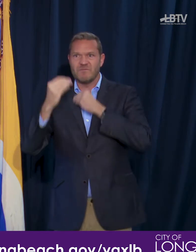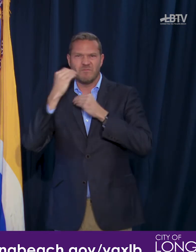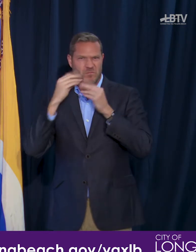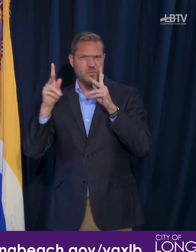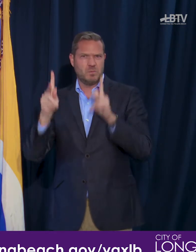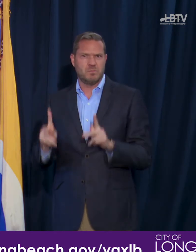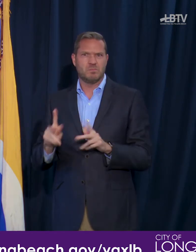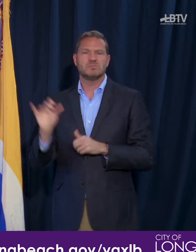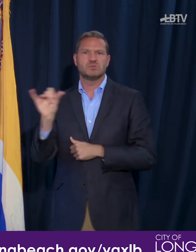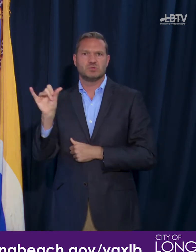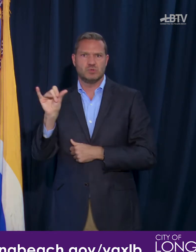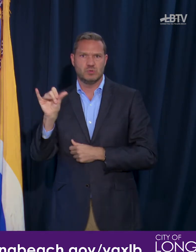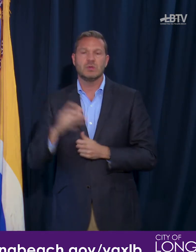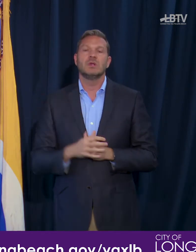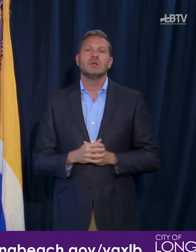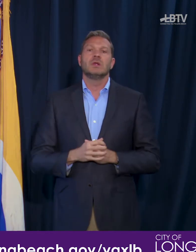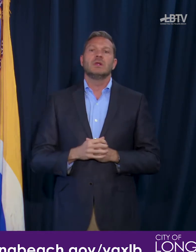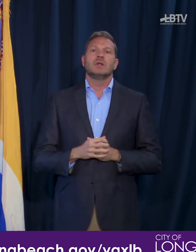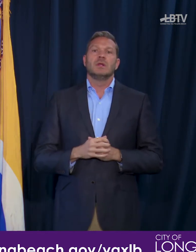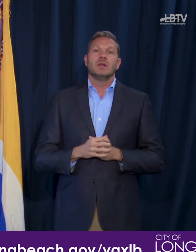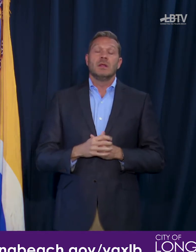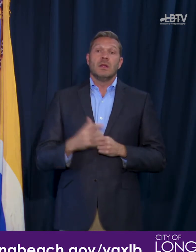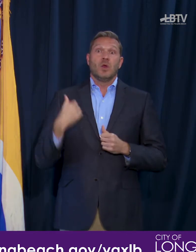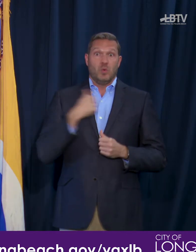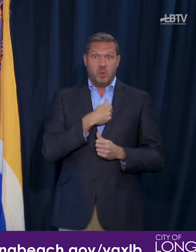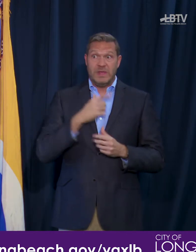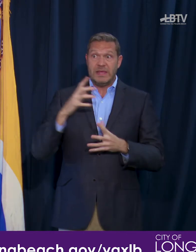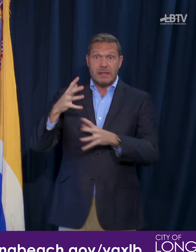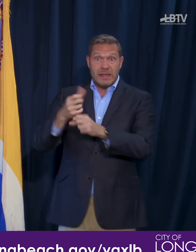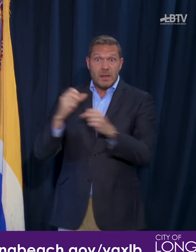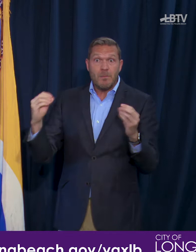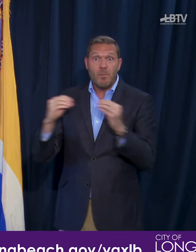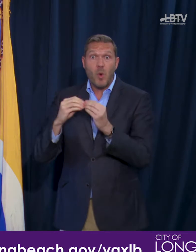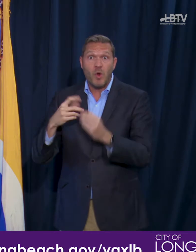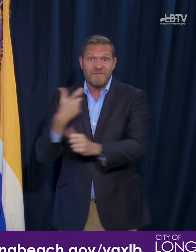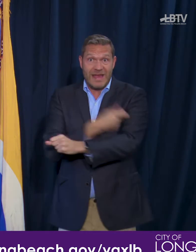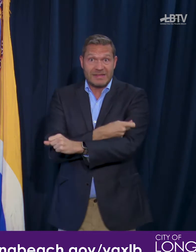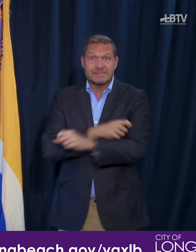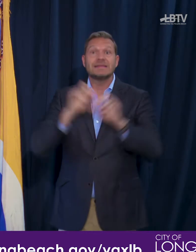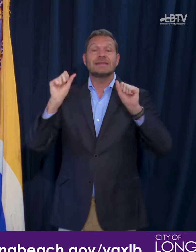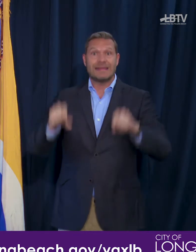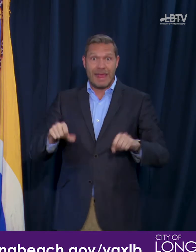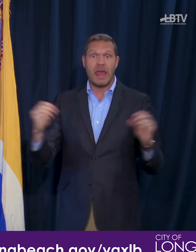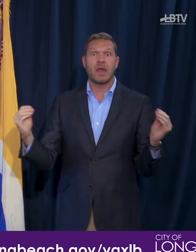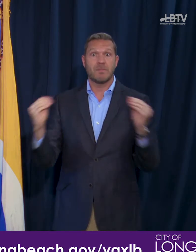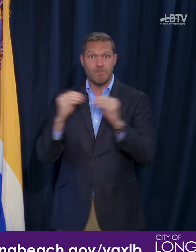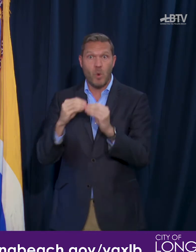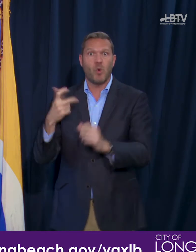Once we get more vaccine, we'll be doing more, a lot more, of the, of the vaccinations.